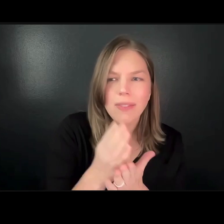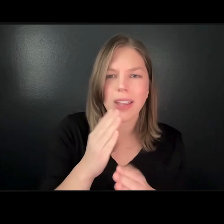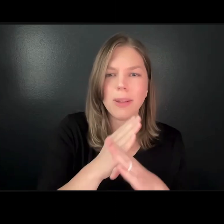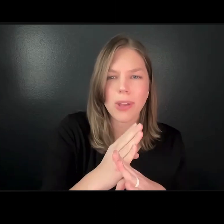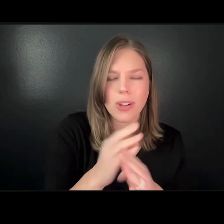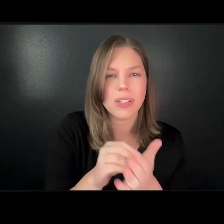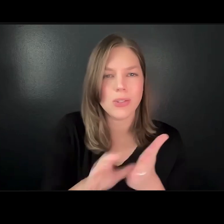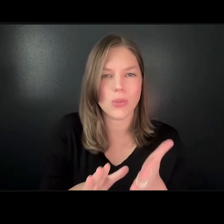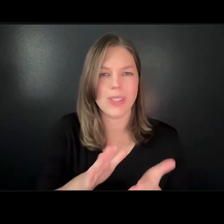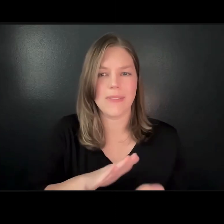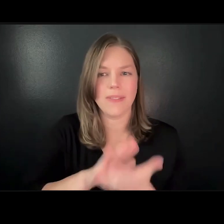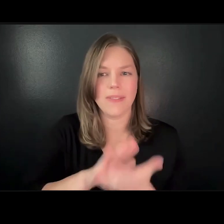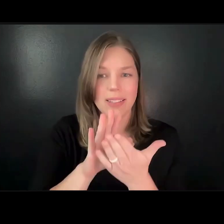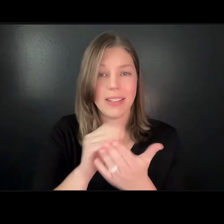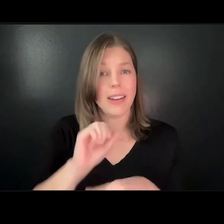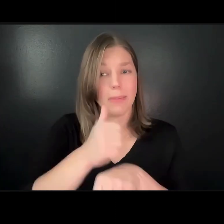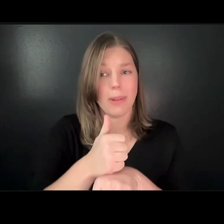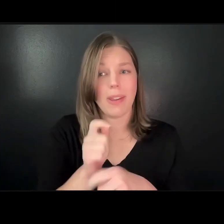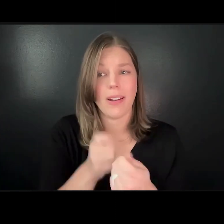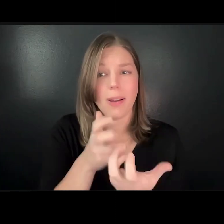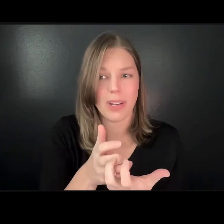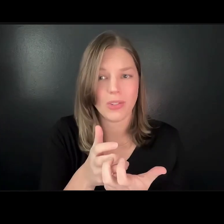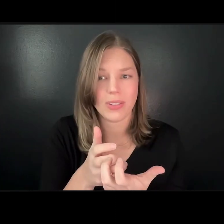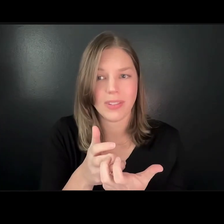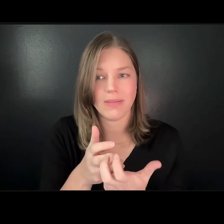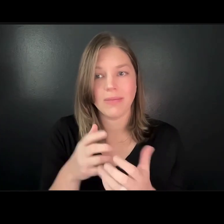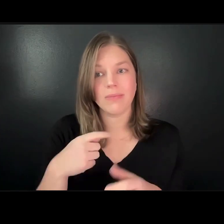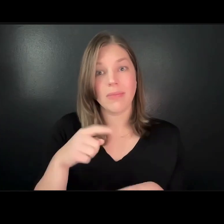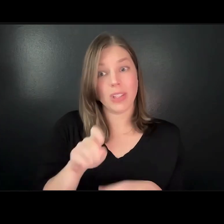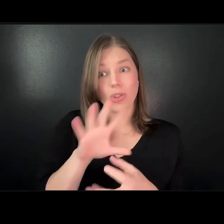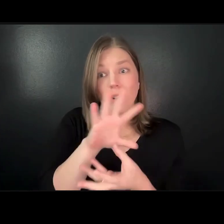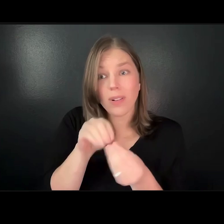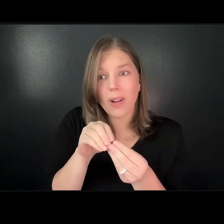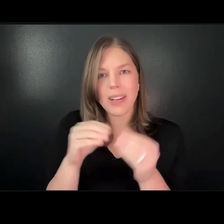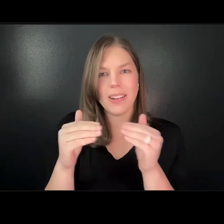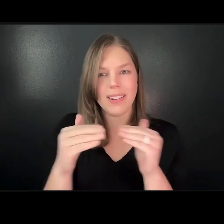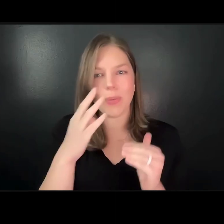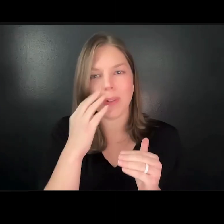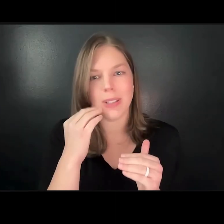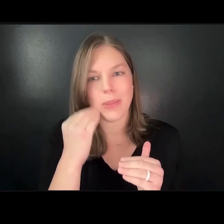It allows us to navigate the barriers that students face and implement accommodations, which then culminates